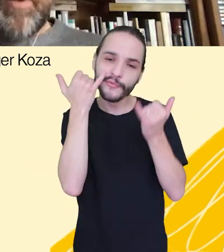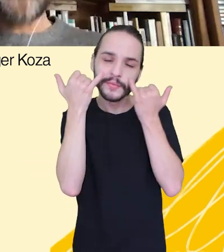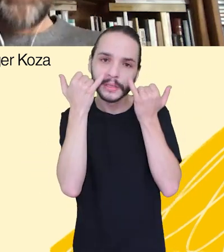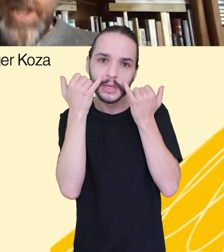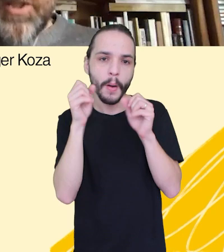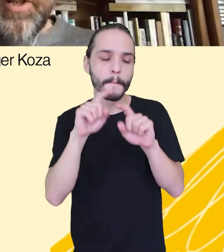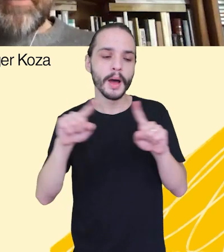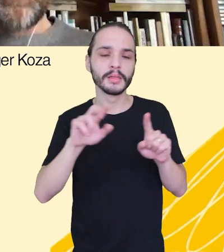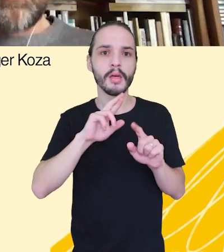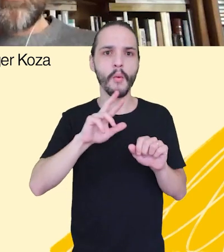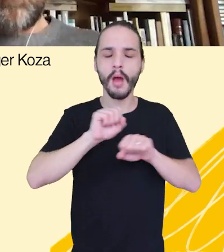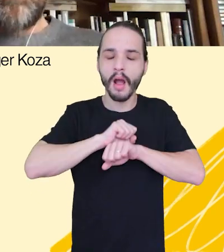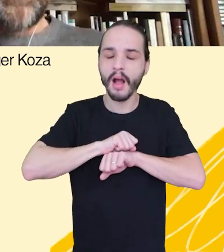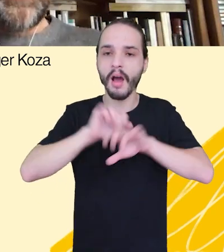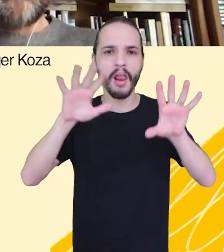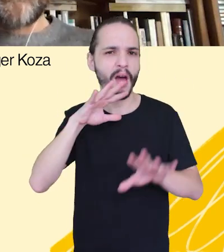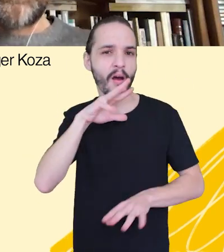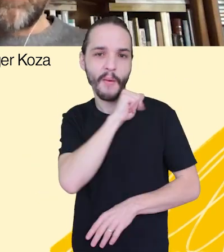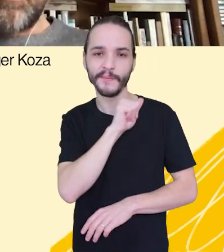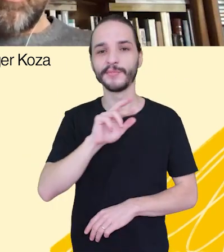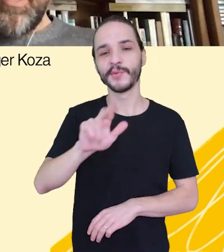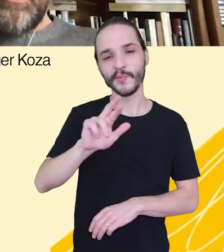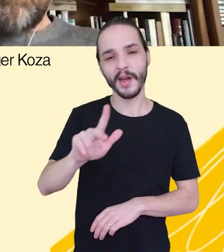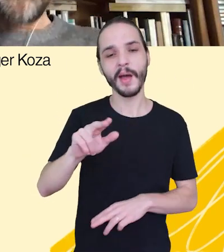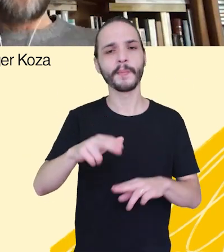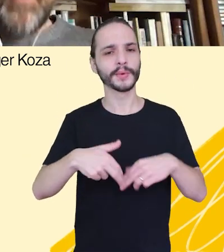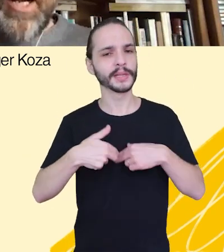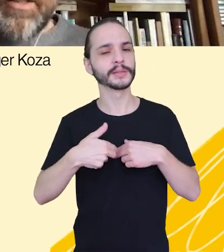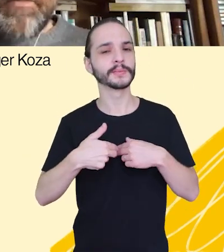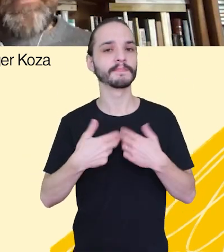The information is there, but it's not delivered in front of your eyes.